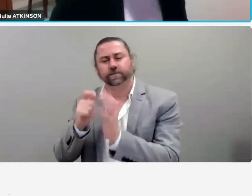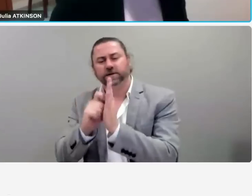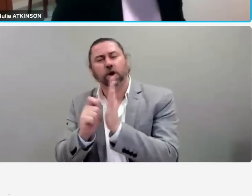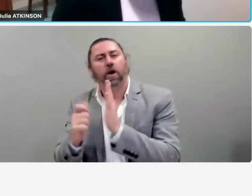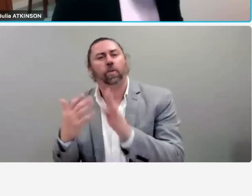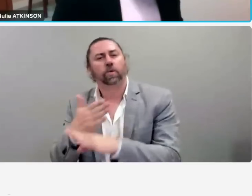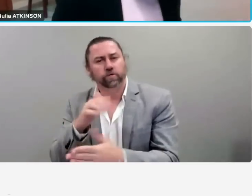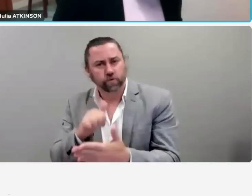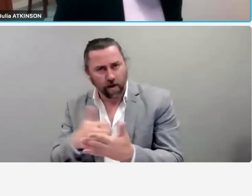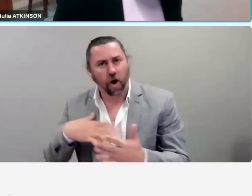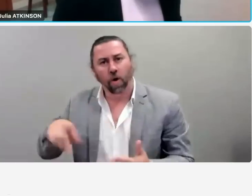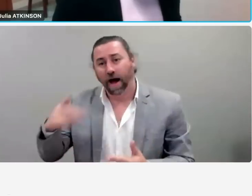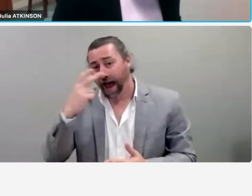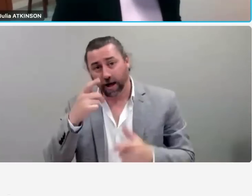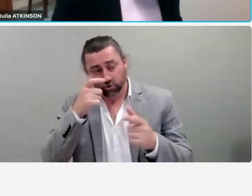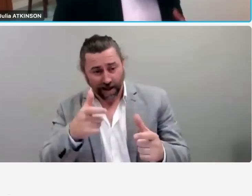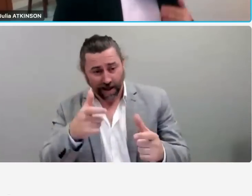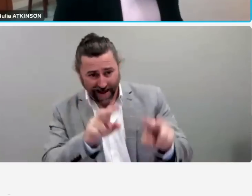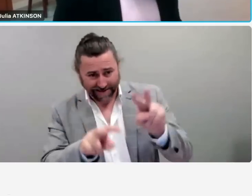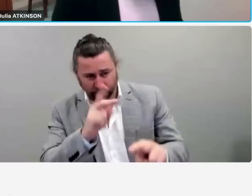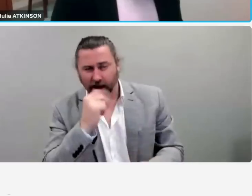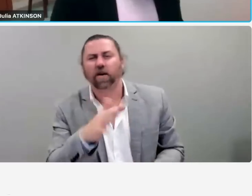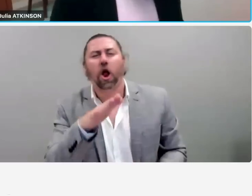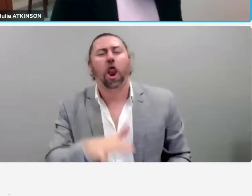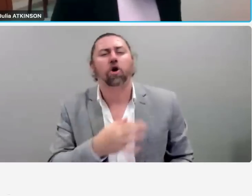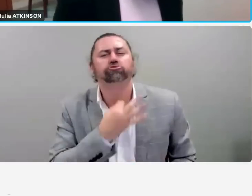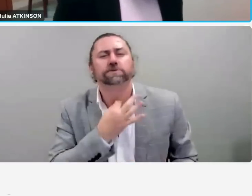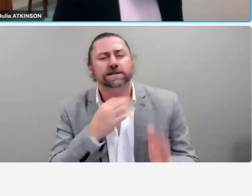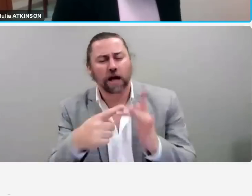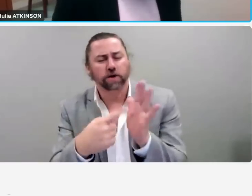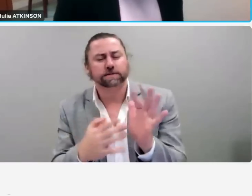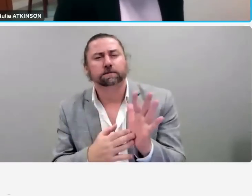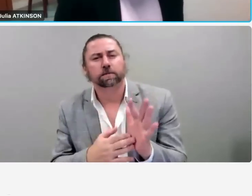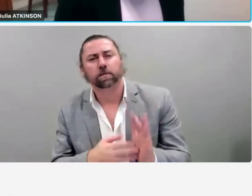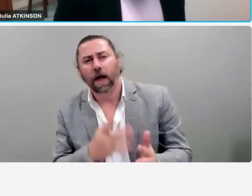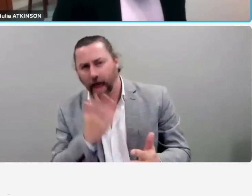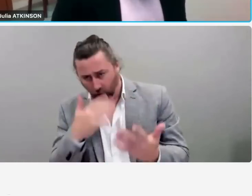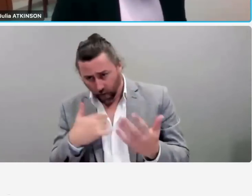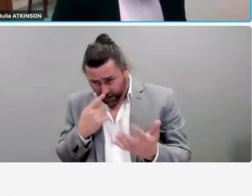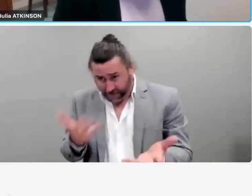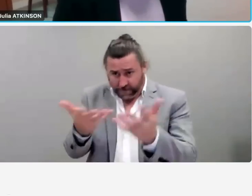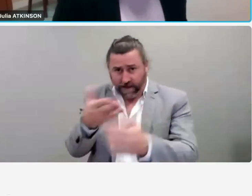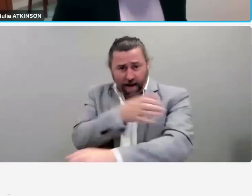assessors to safely assign low risk items, how can we support them to do that and to do more of it, how can